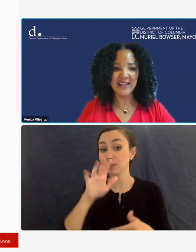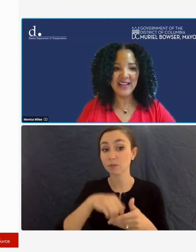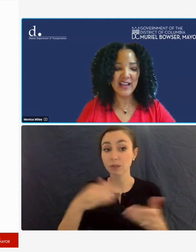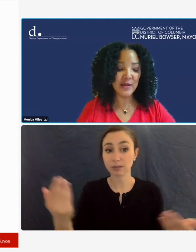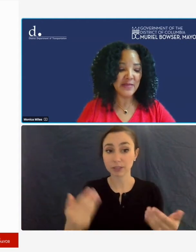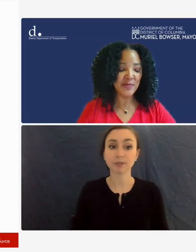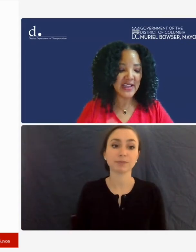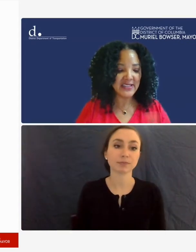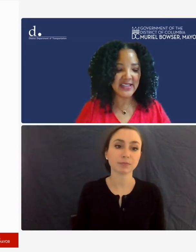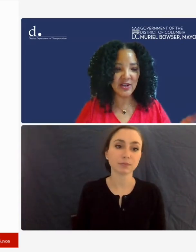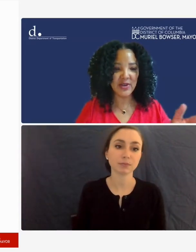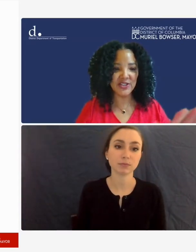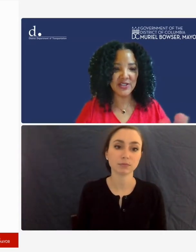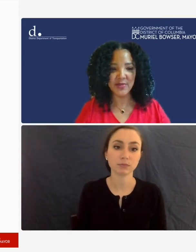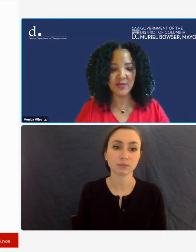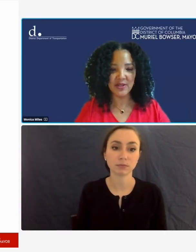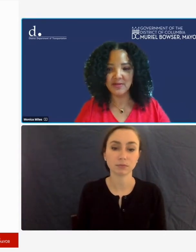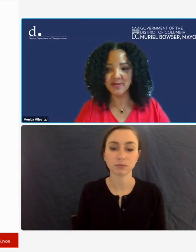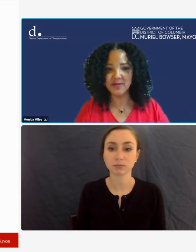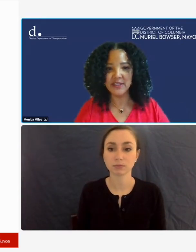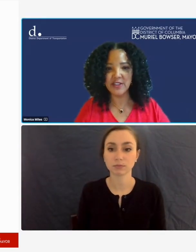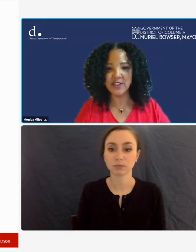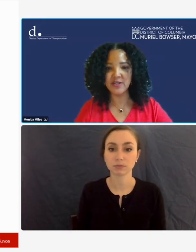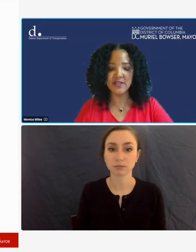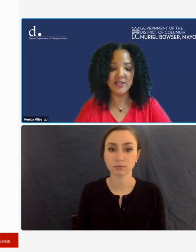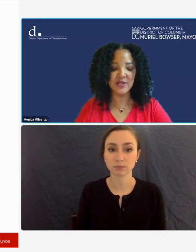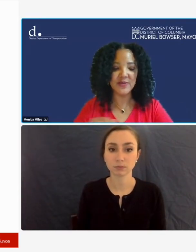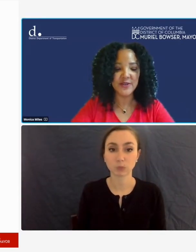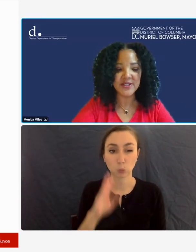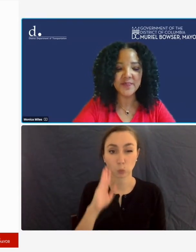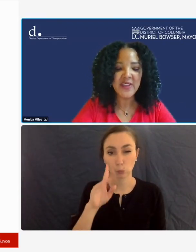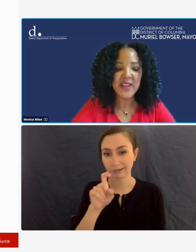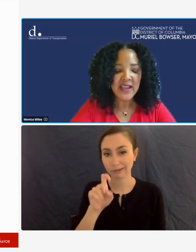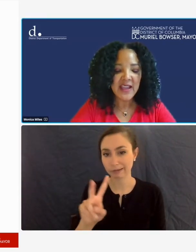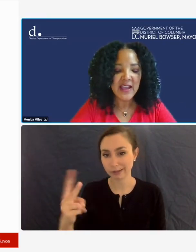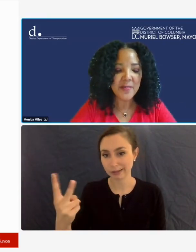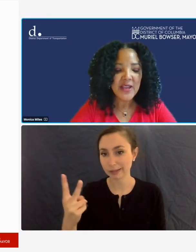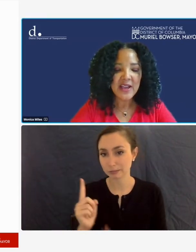uh and we're gonna ask a second question but we'll let's go to to this one first um okay